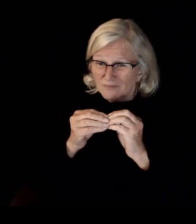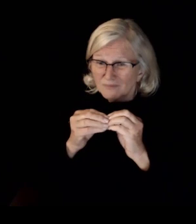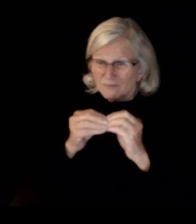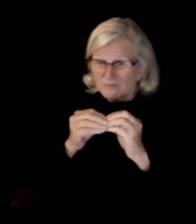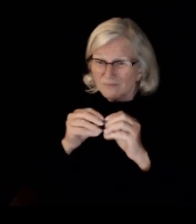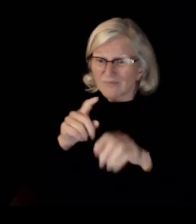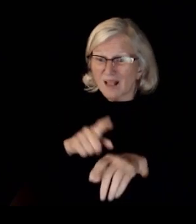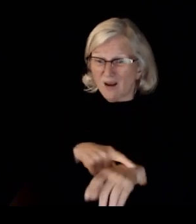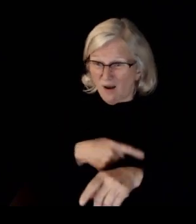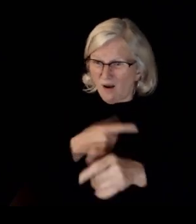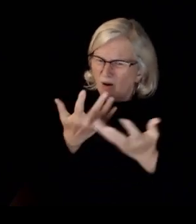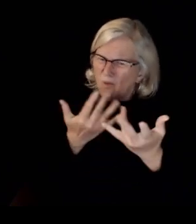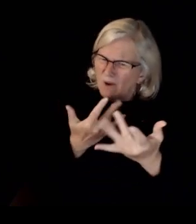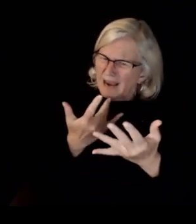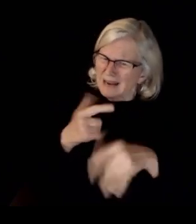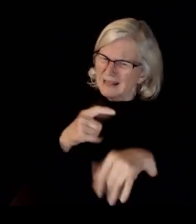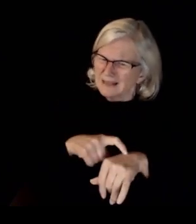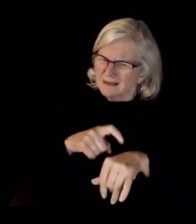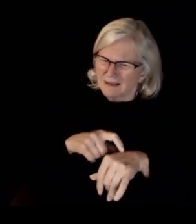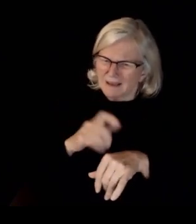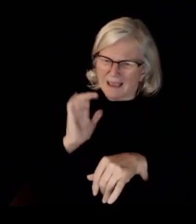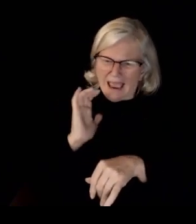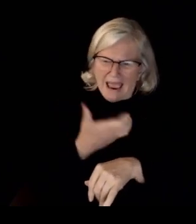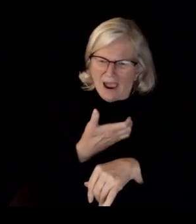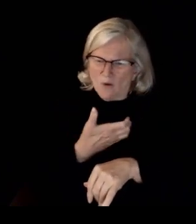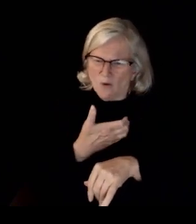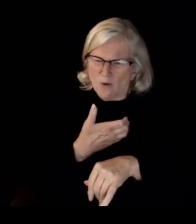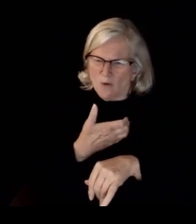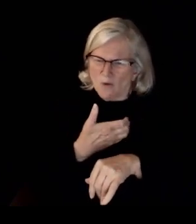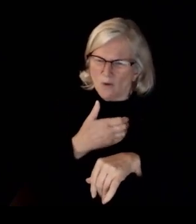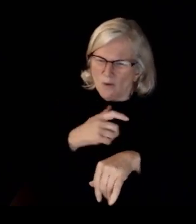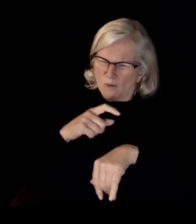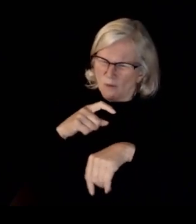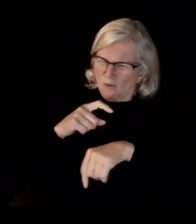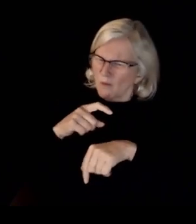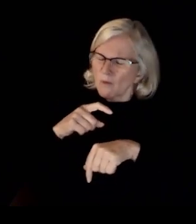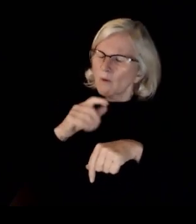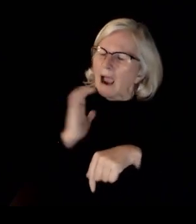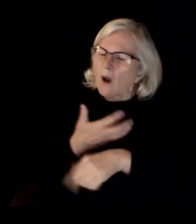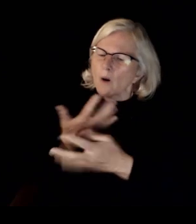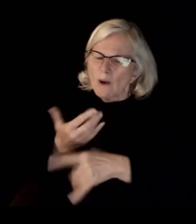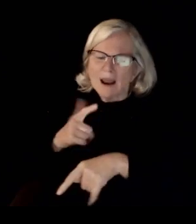Commissioner Malcolm: Yes Chris this is Commissioner Malcolm and certainly invite Commissioner